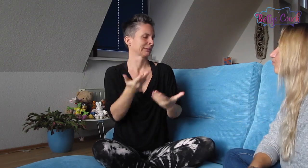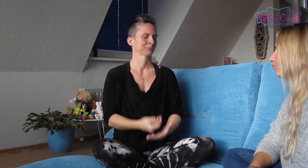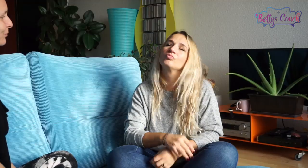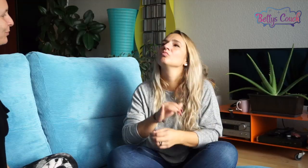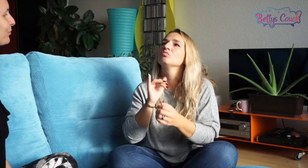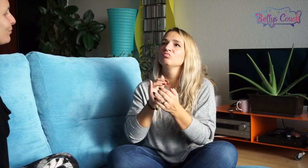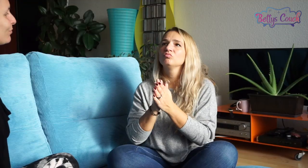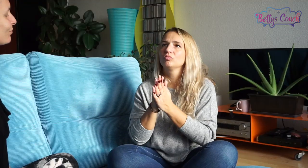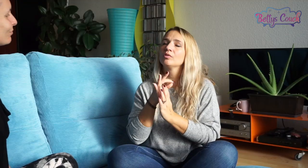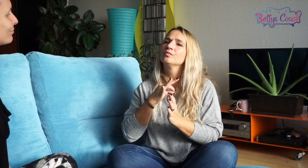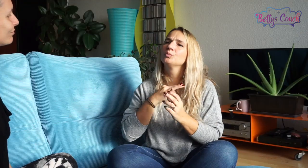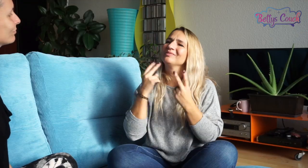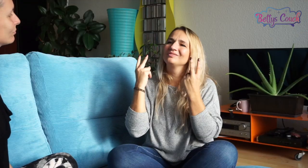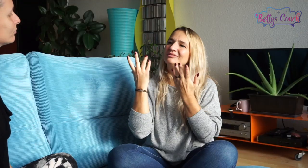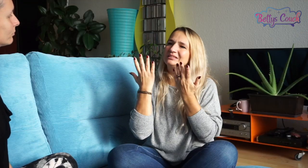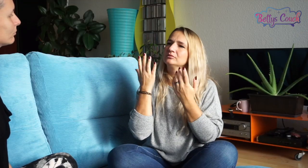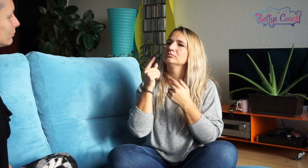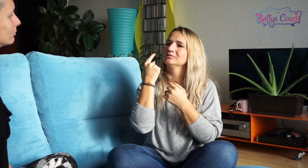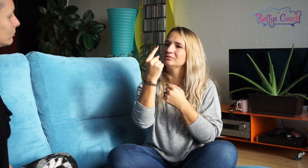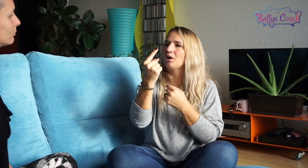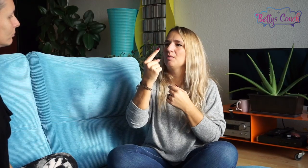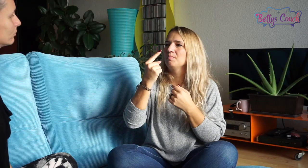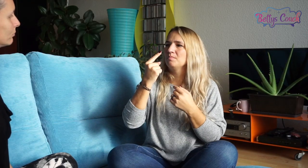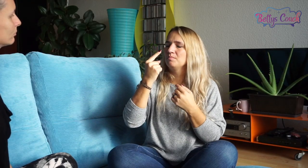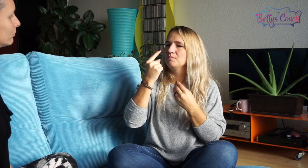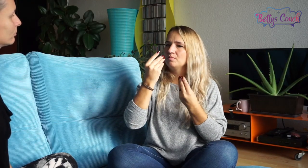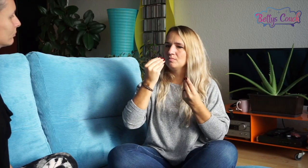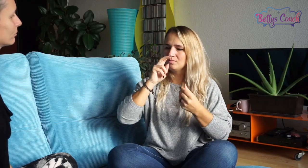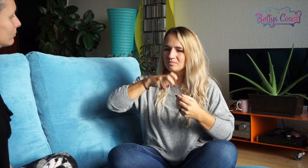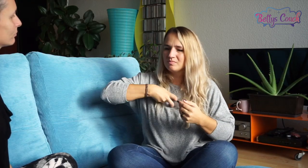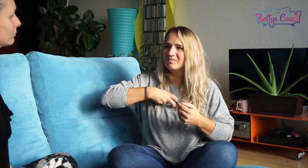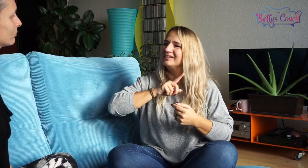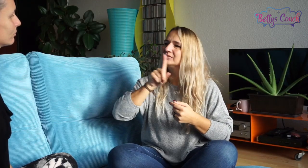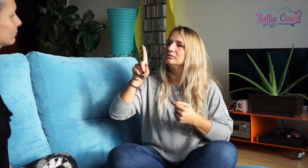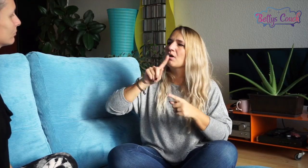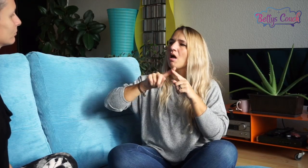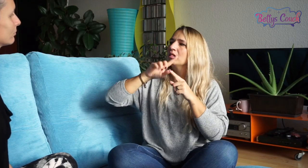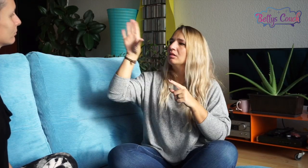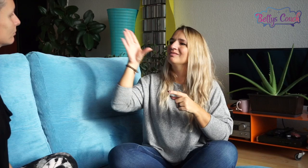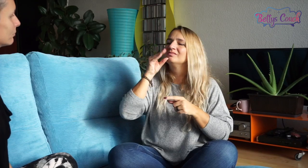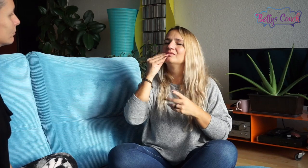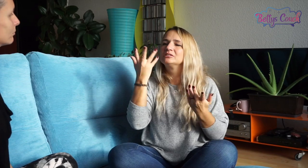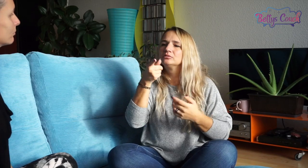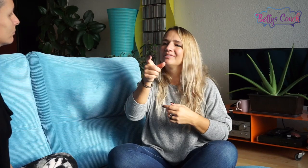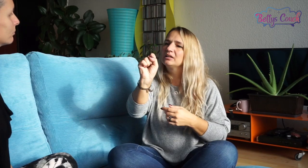What is important is to see for yourself what you want & not to be influenced by others,